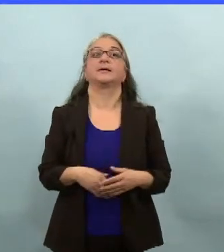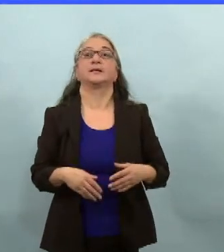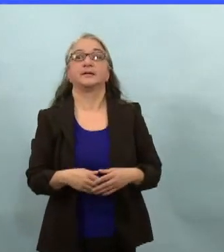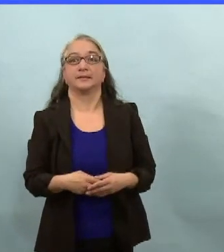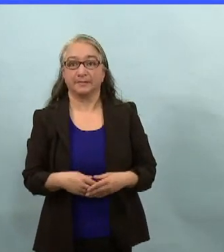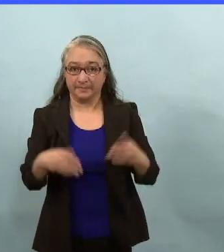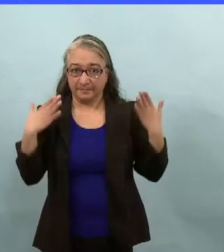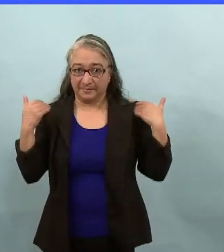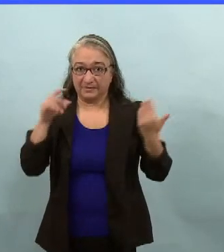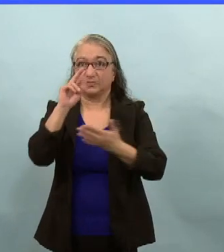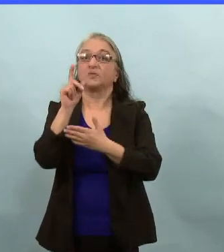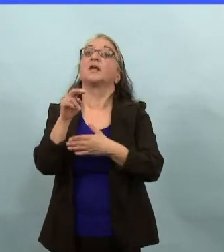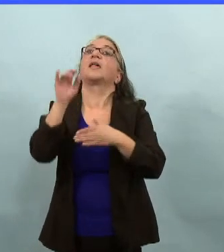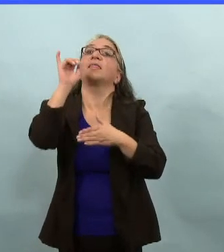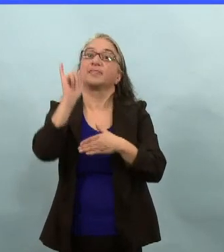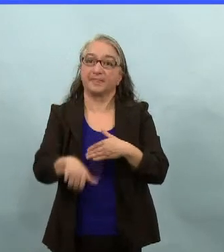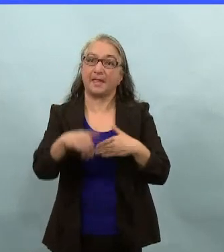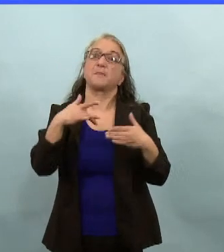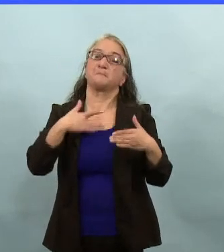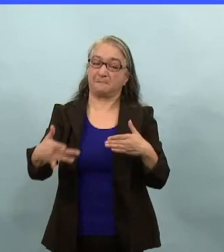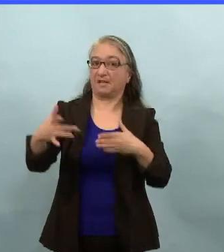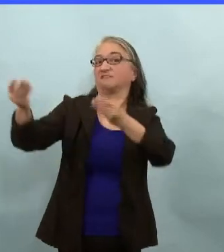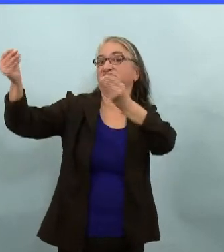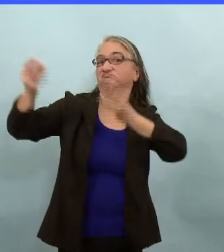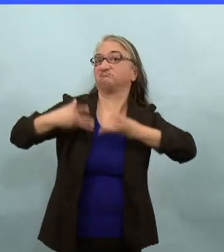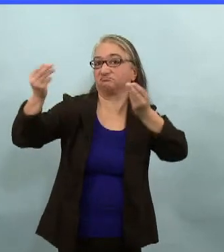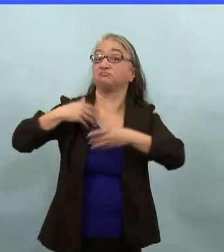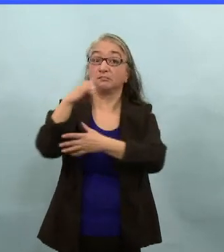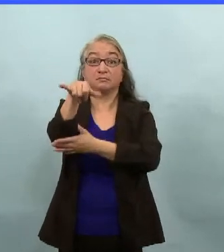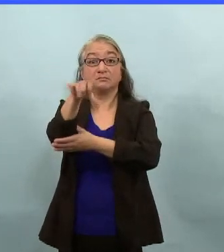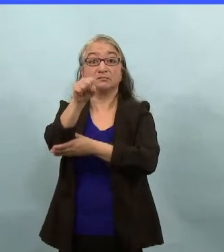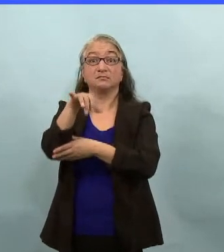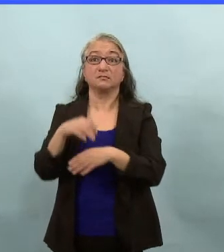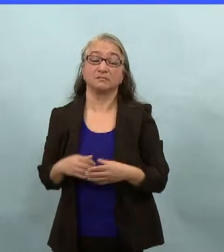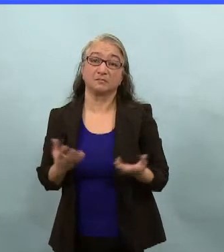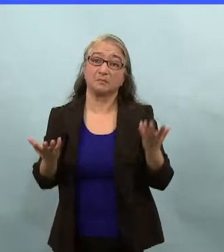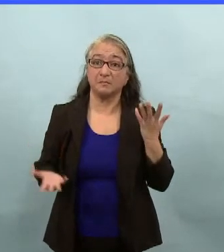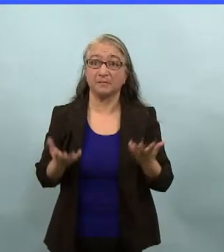you were referring to today and and and yesterday and i was sharing with you today we were focused